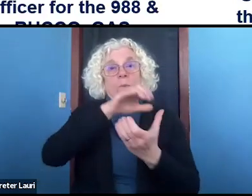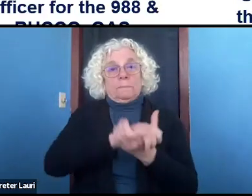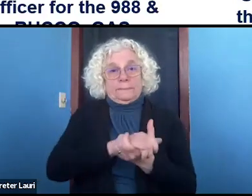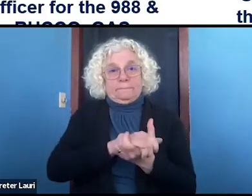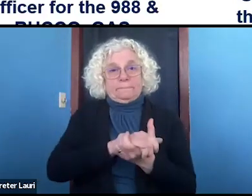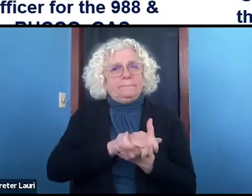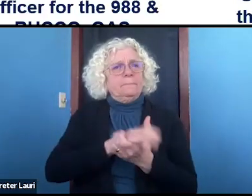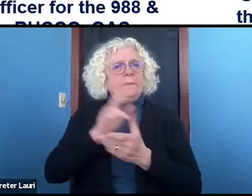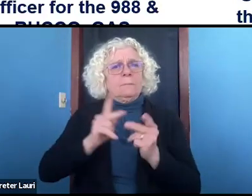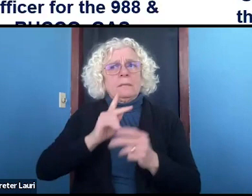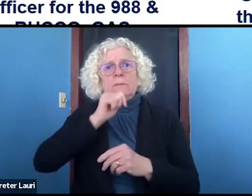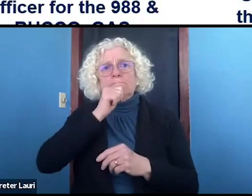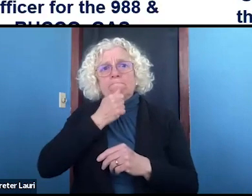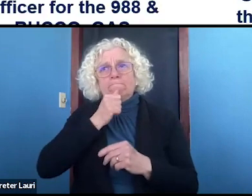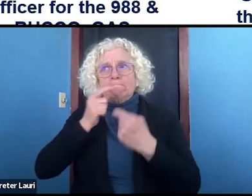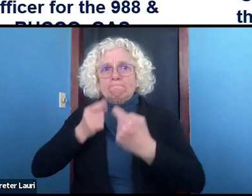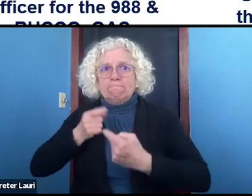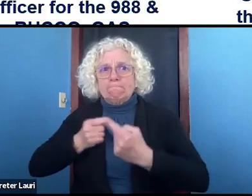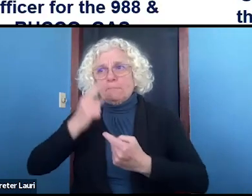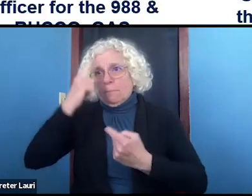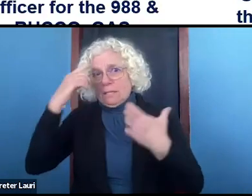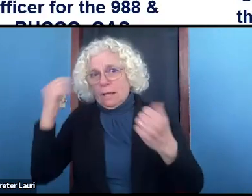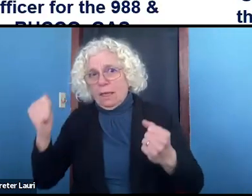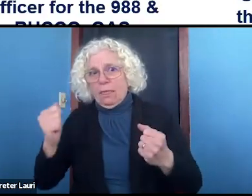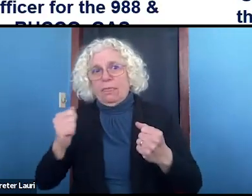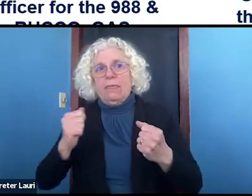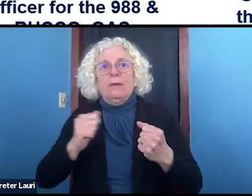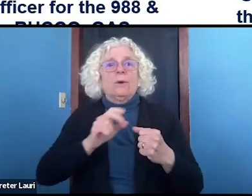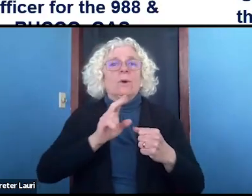with mental health and substance use should have someone to talk to,